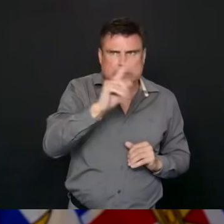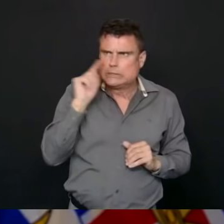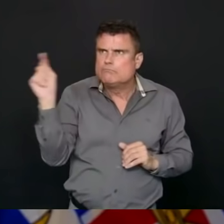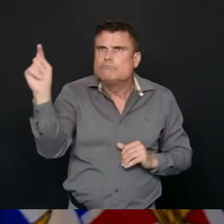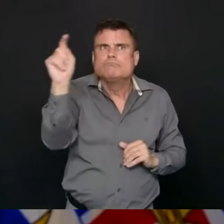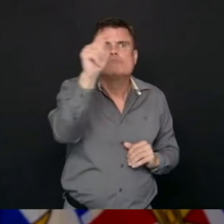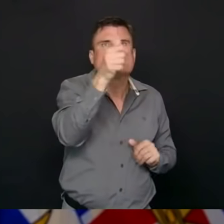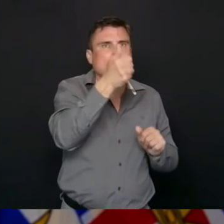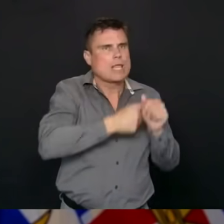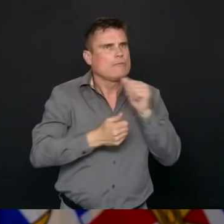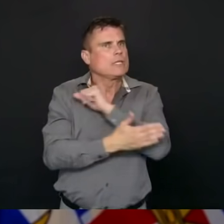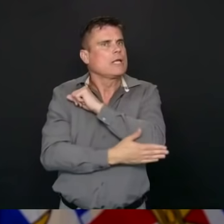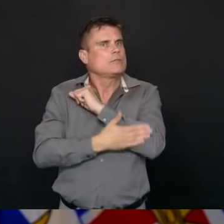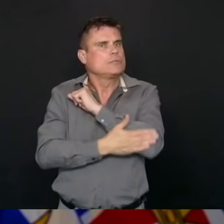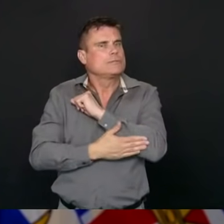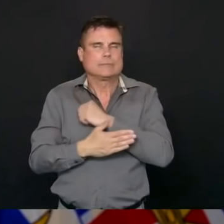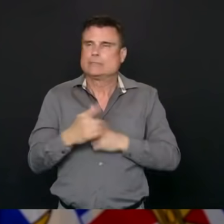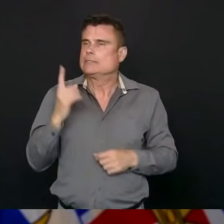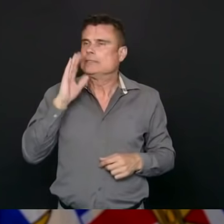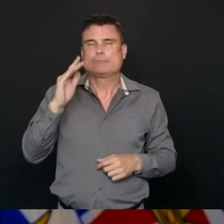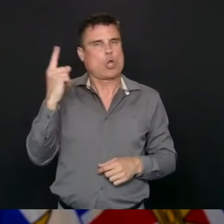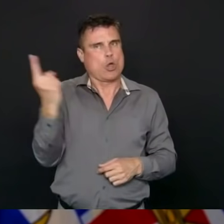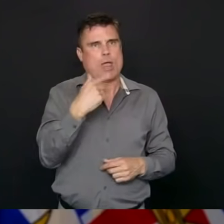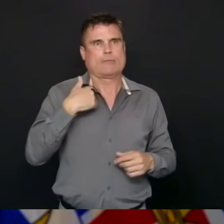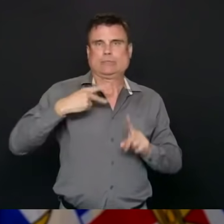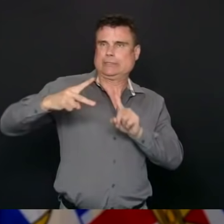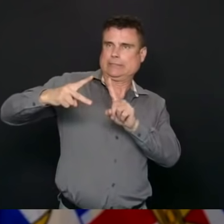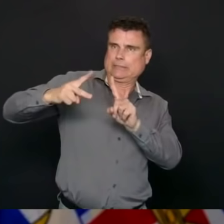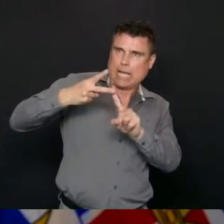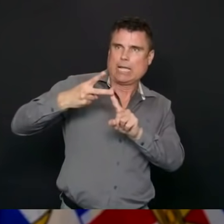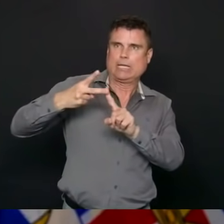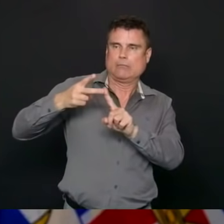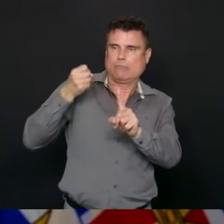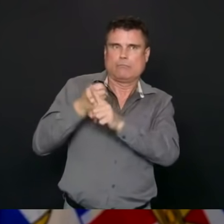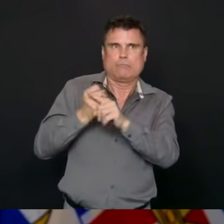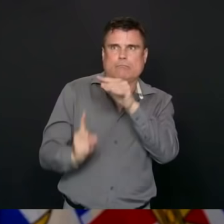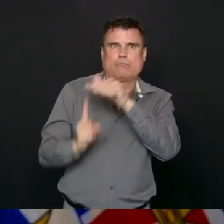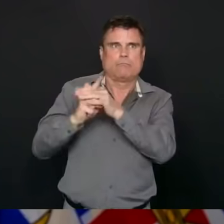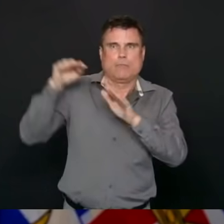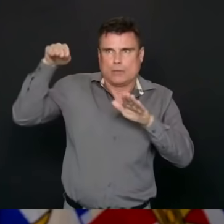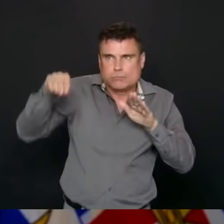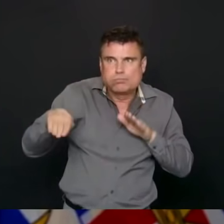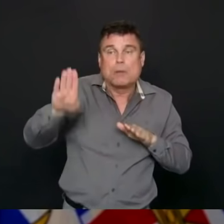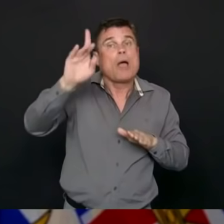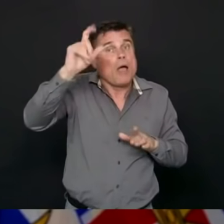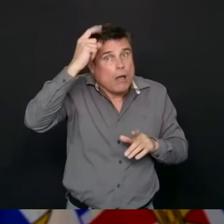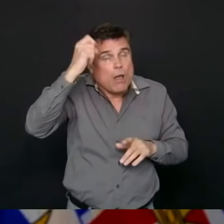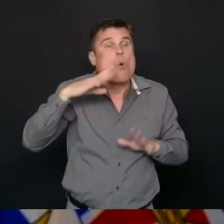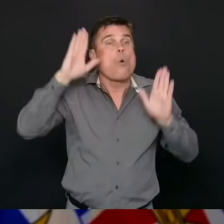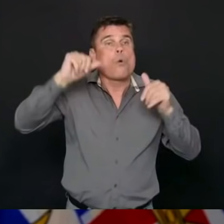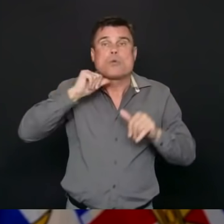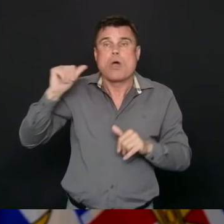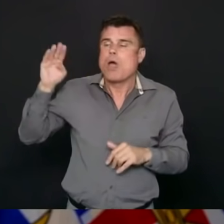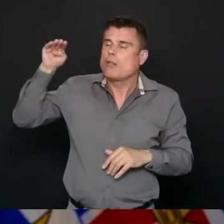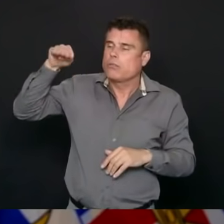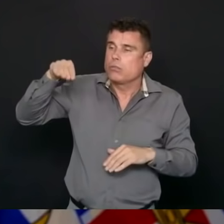there are a lot of theories around the world. What I do know is that we need to keep putting the pressure on this virus